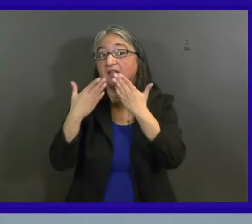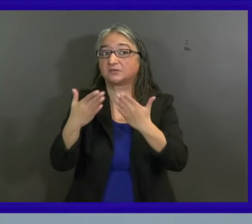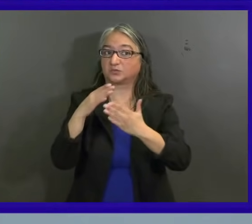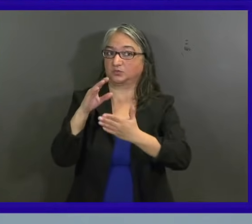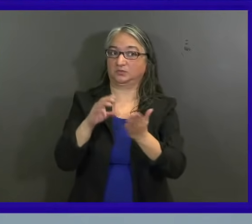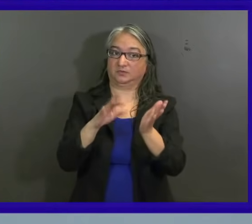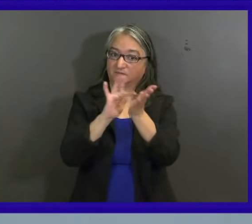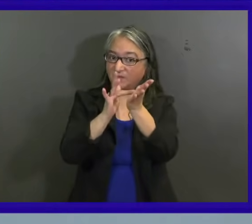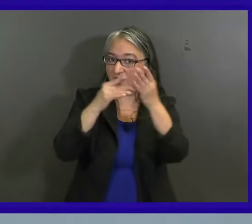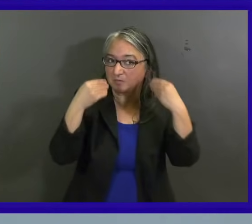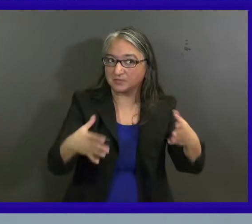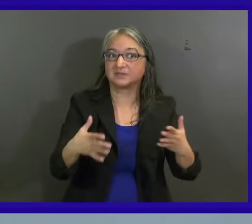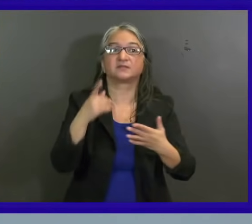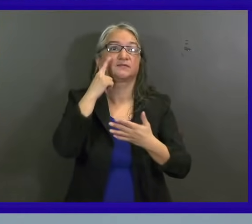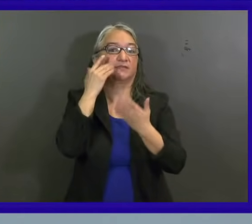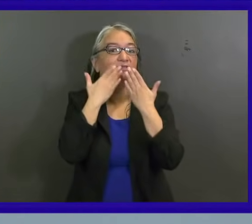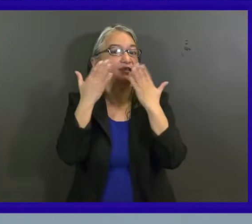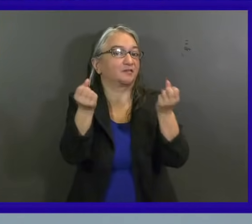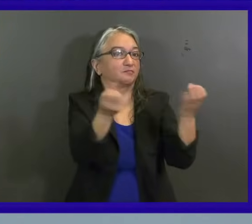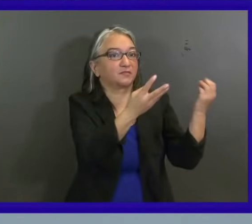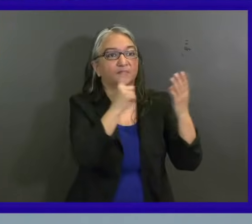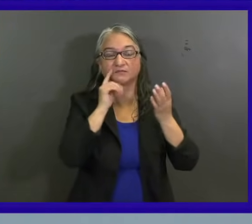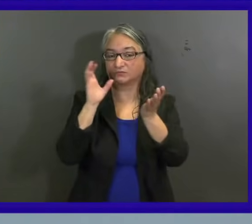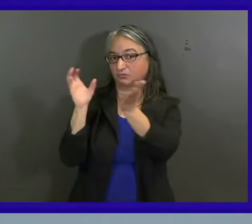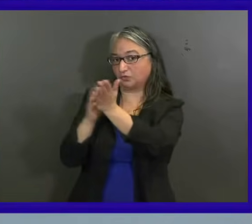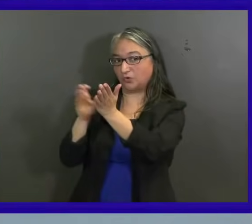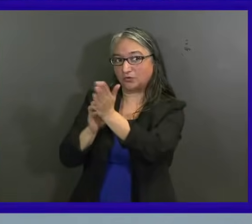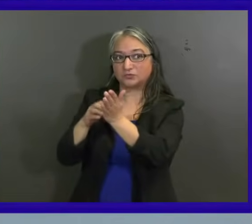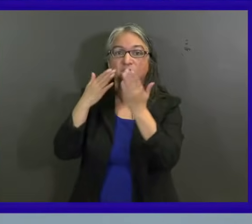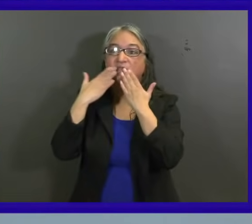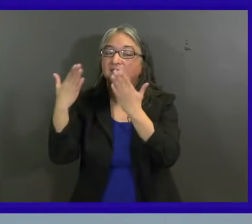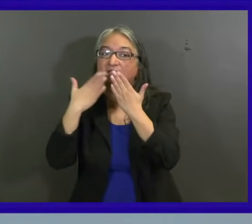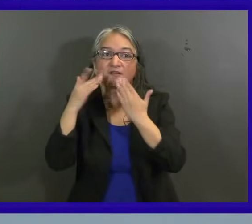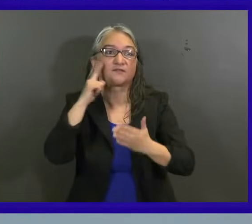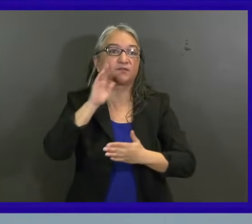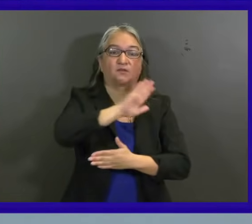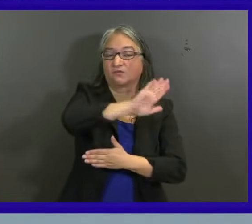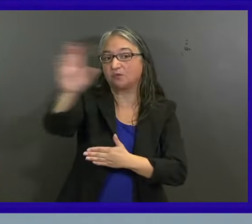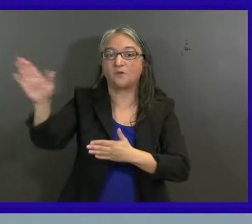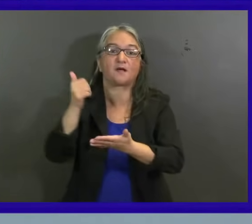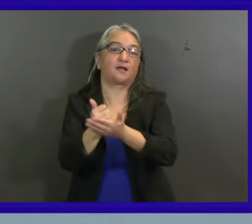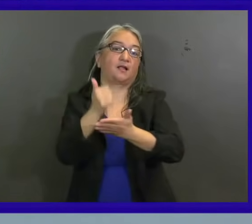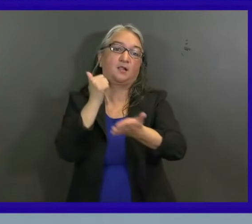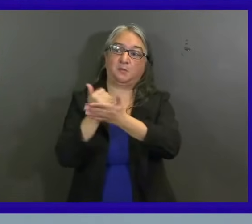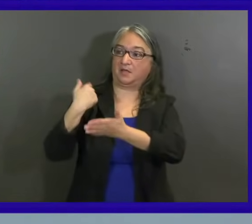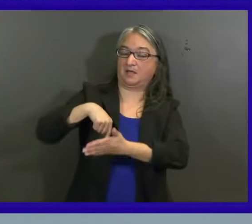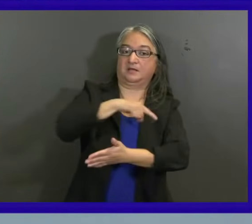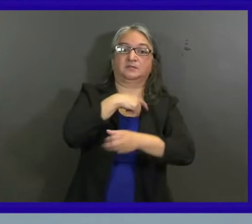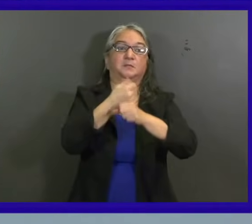up to serve manitobans with the vaccine over the holidays and to the staff and the management of